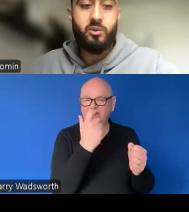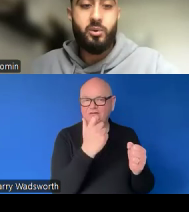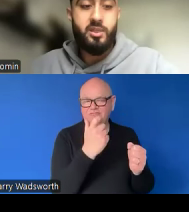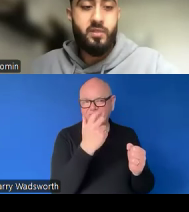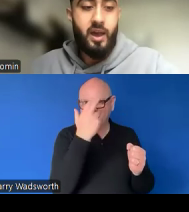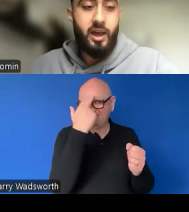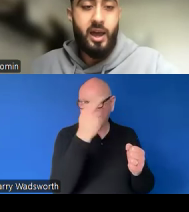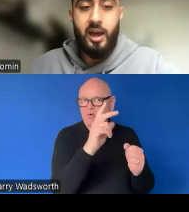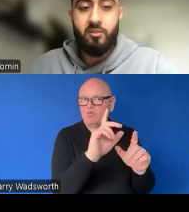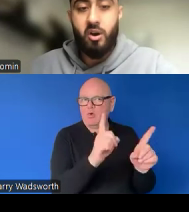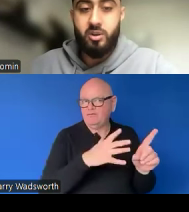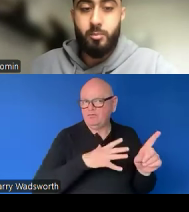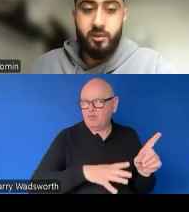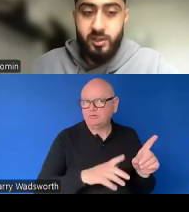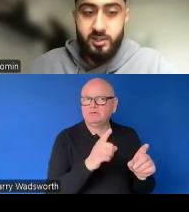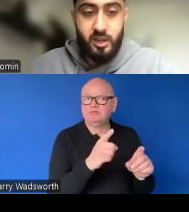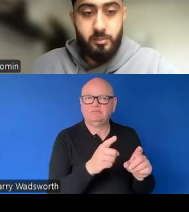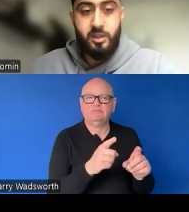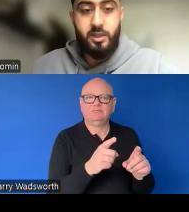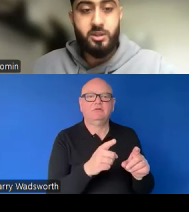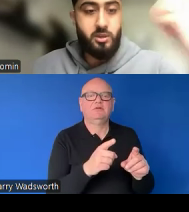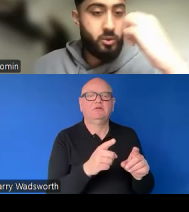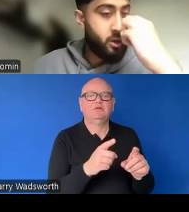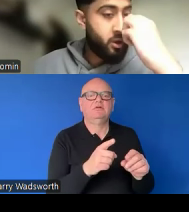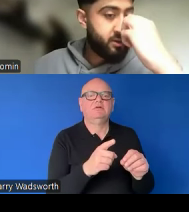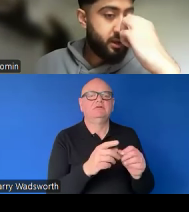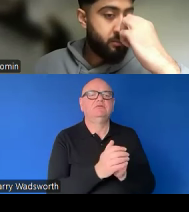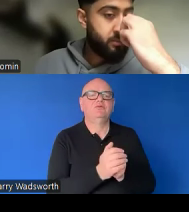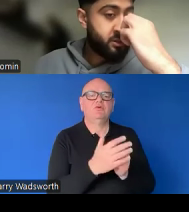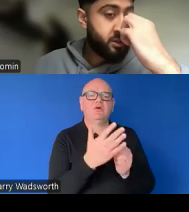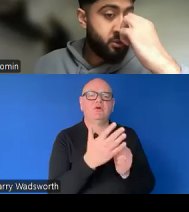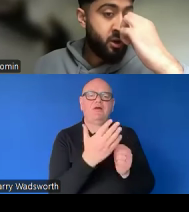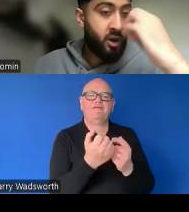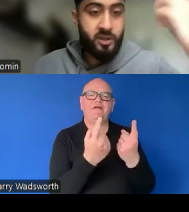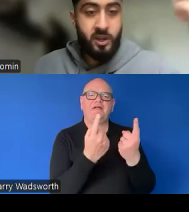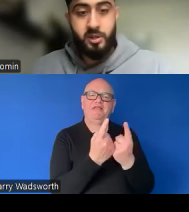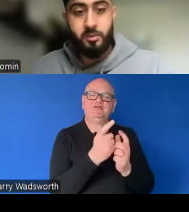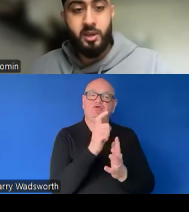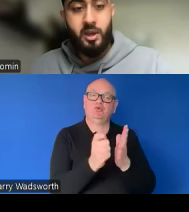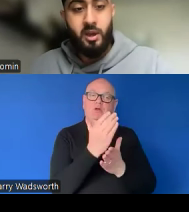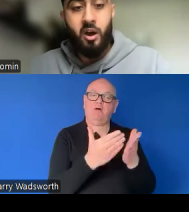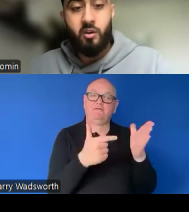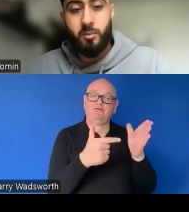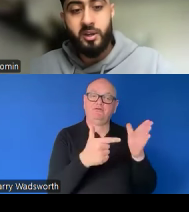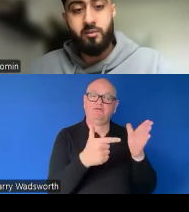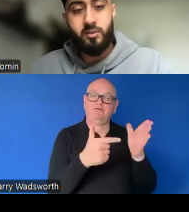Within that I have half-term activities near me, things to do in the half-term, things to do in half-term near me,